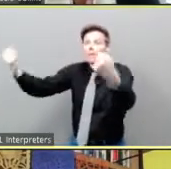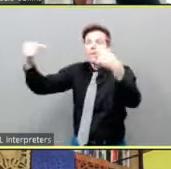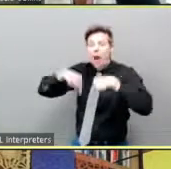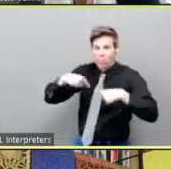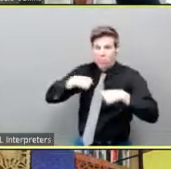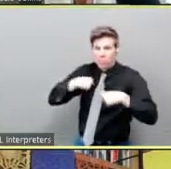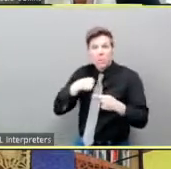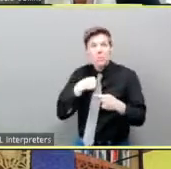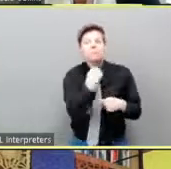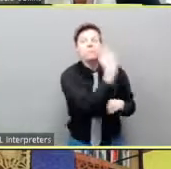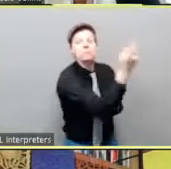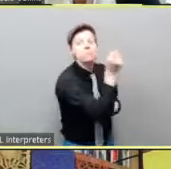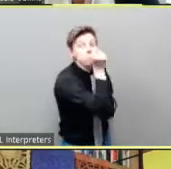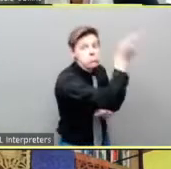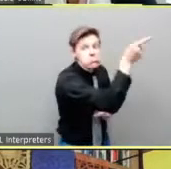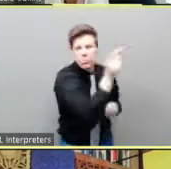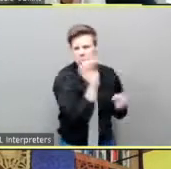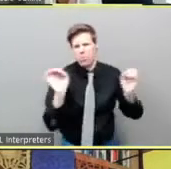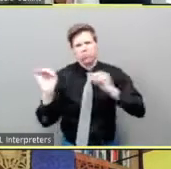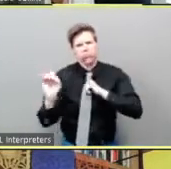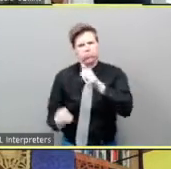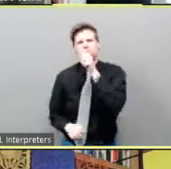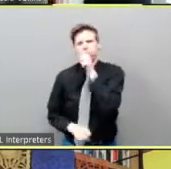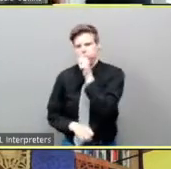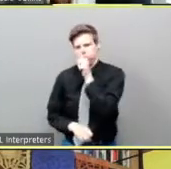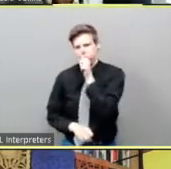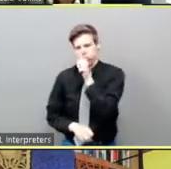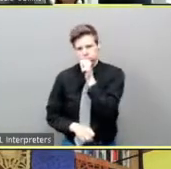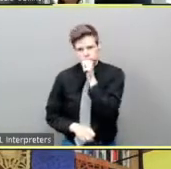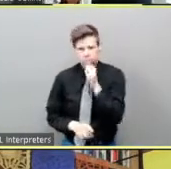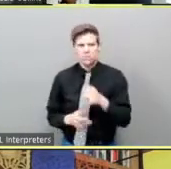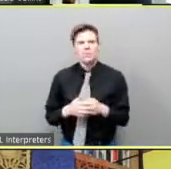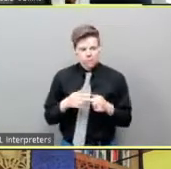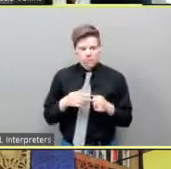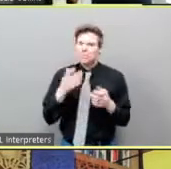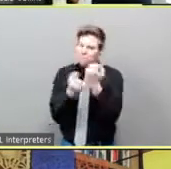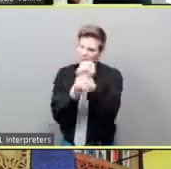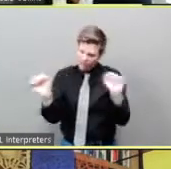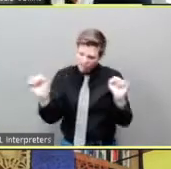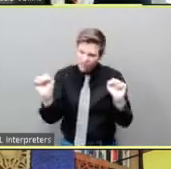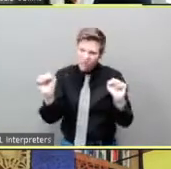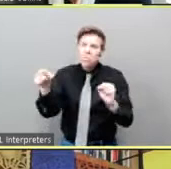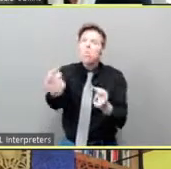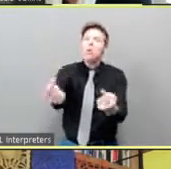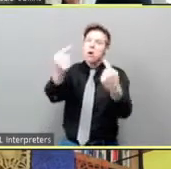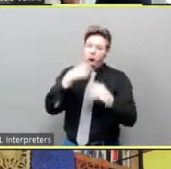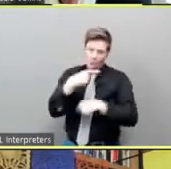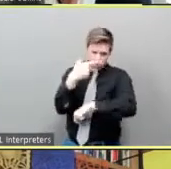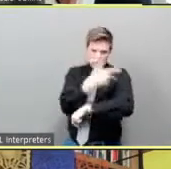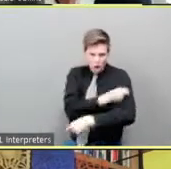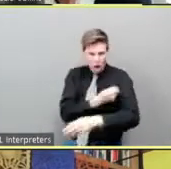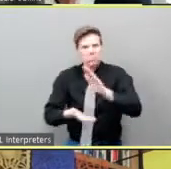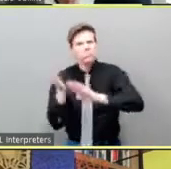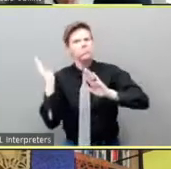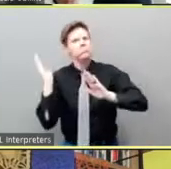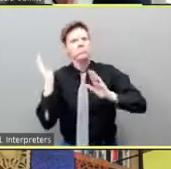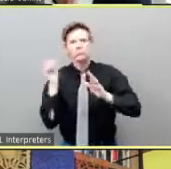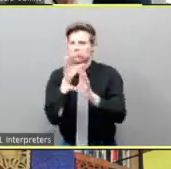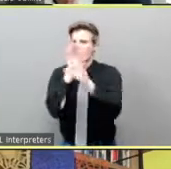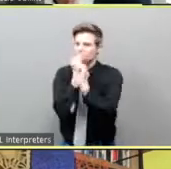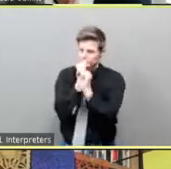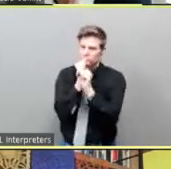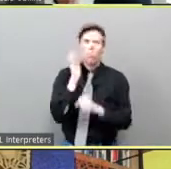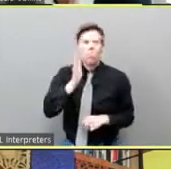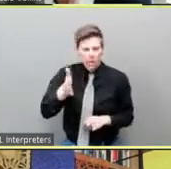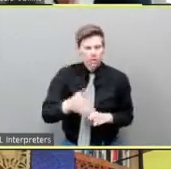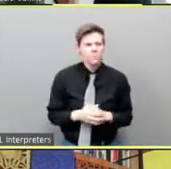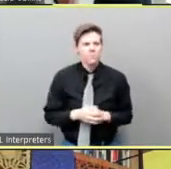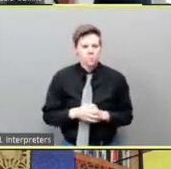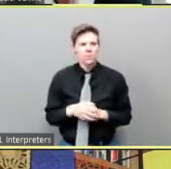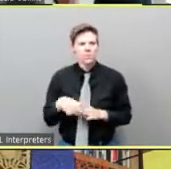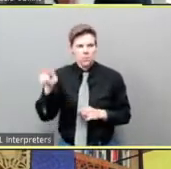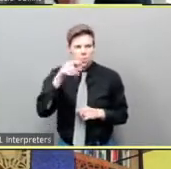and next slide. So if you need support getting scheduled please call (185 560